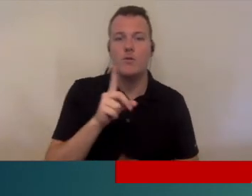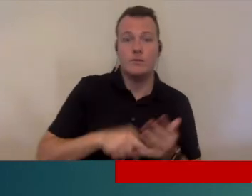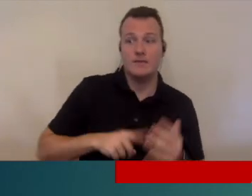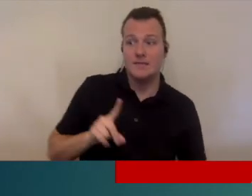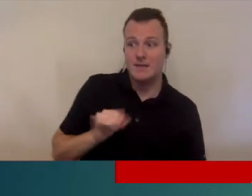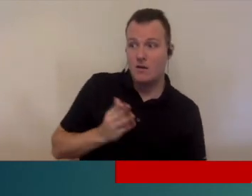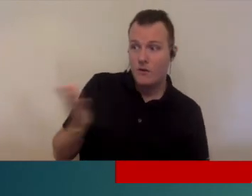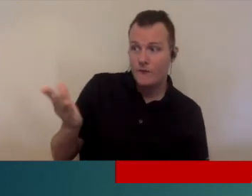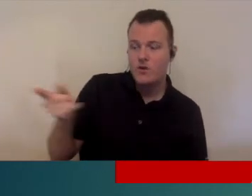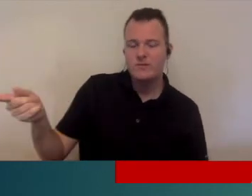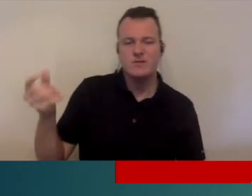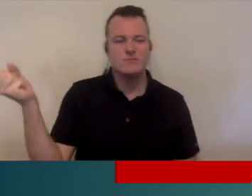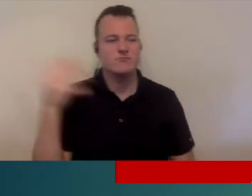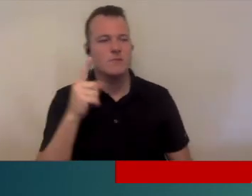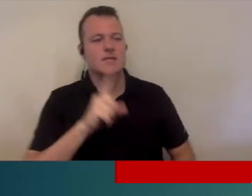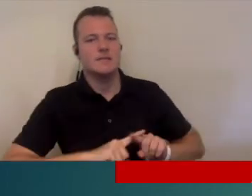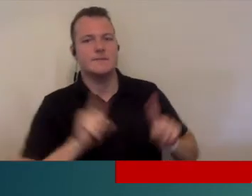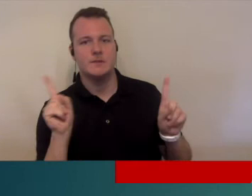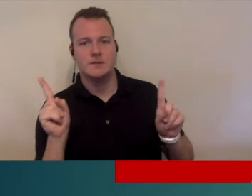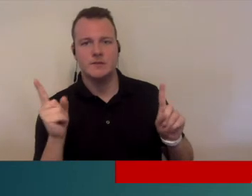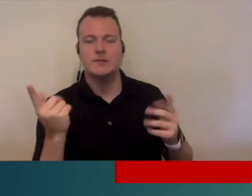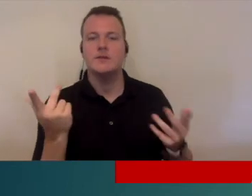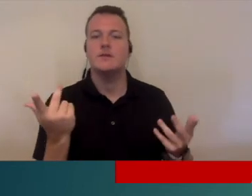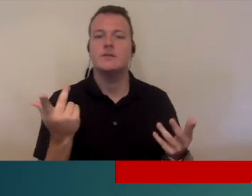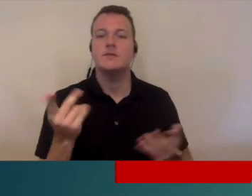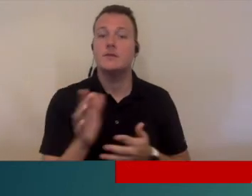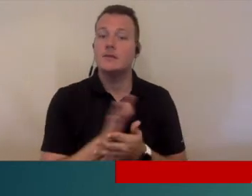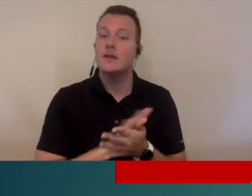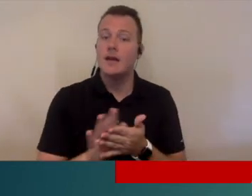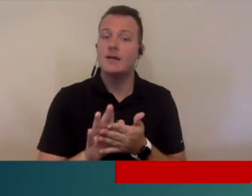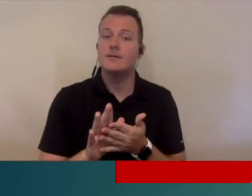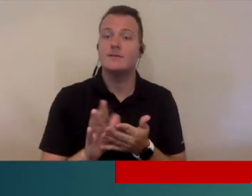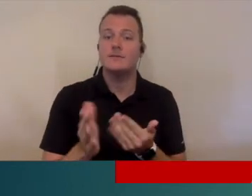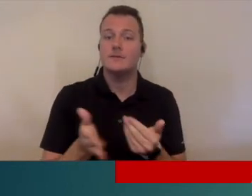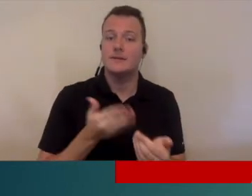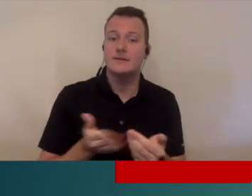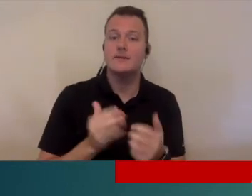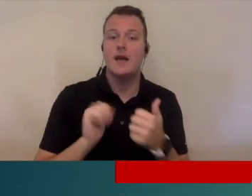initially offered her. So there are very nice, easy ways that you can negotiate